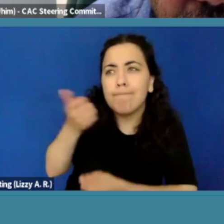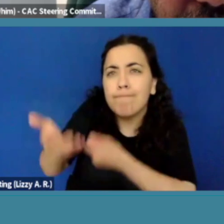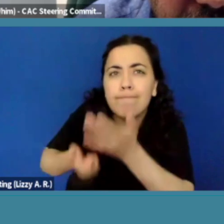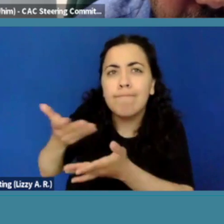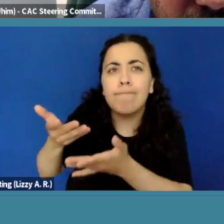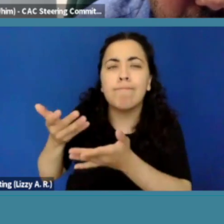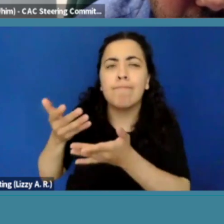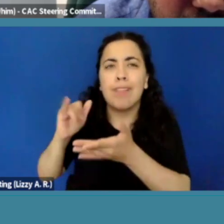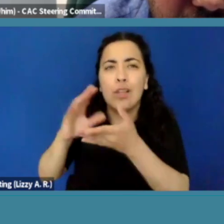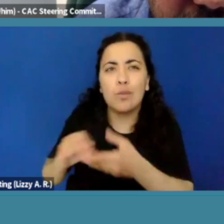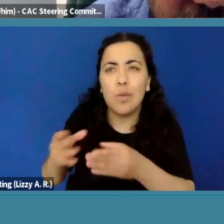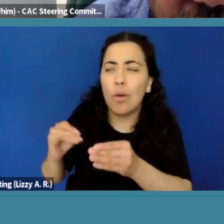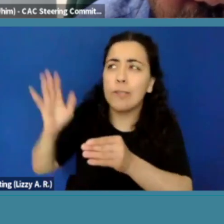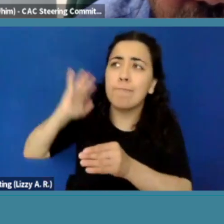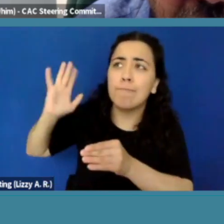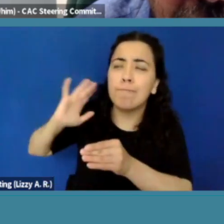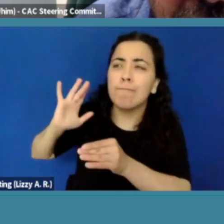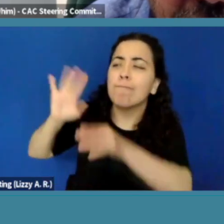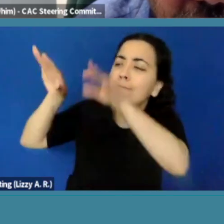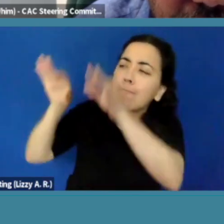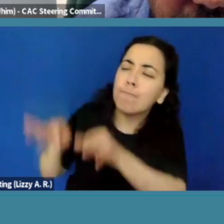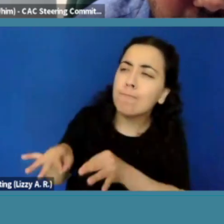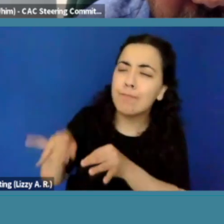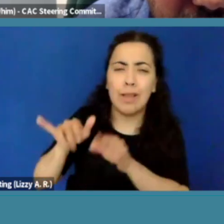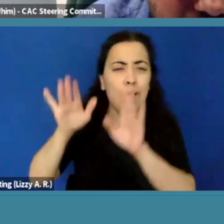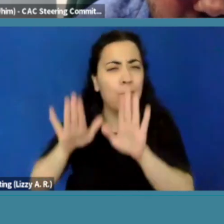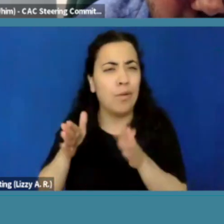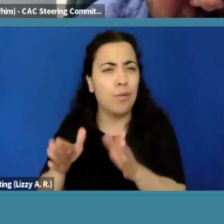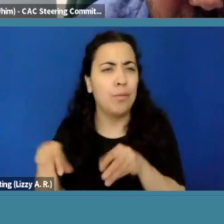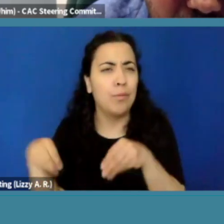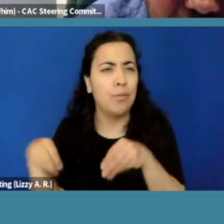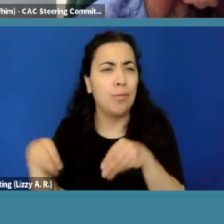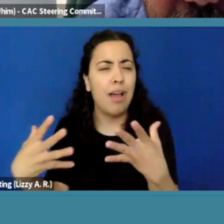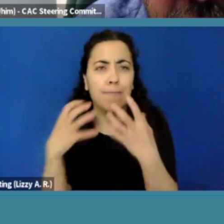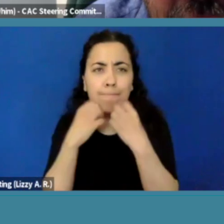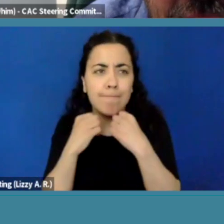can be a great way to provide a really meaningful experience to any guest.